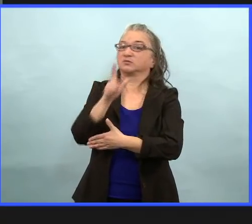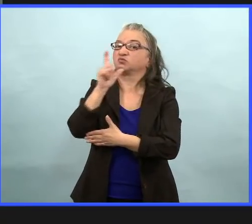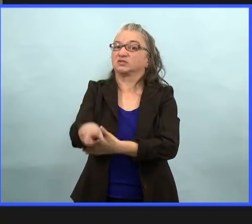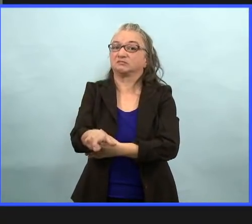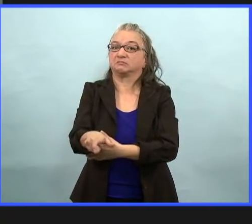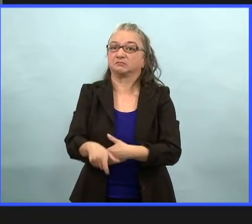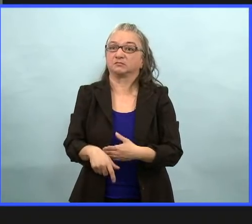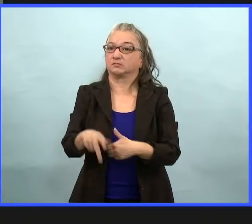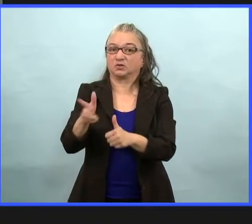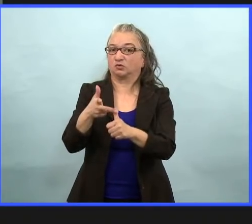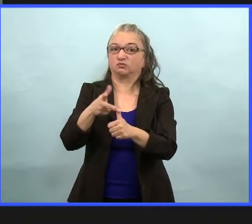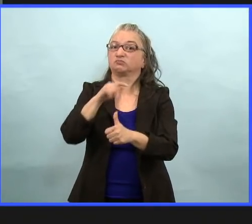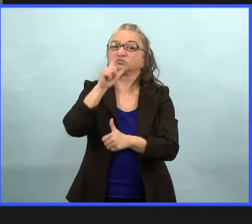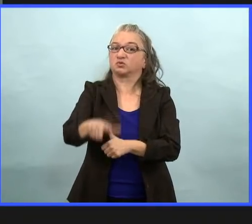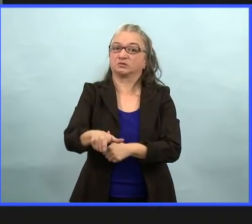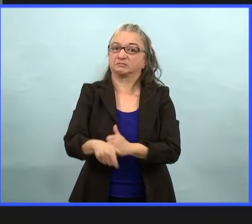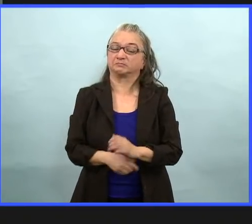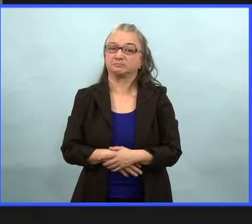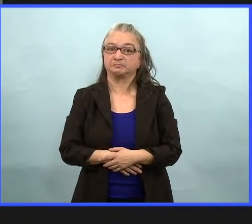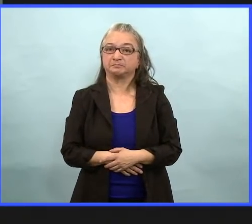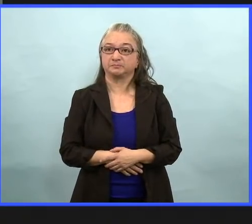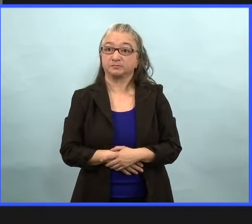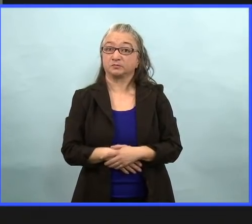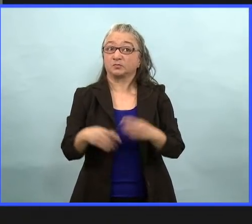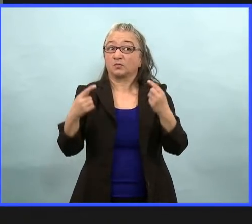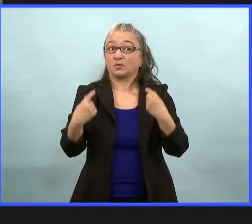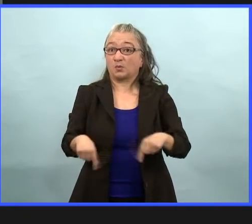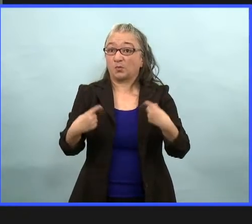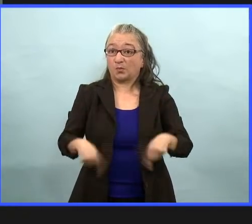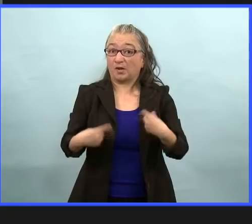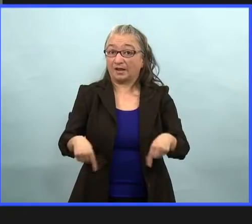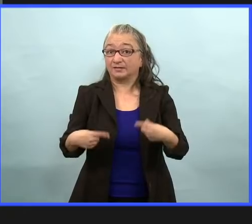and i don't have any estimate about when when or if that might change